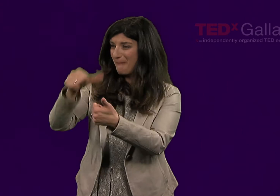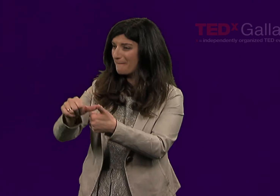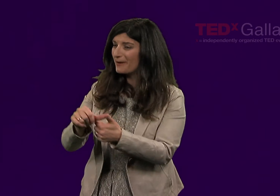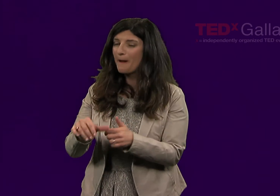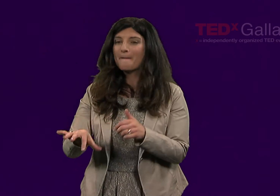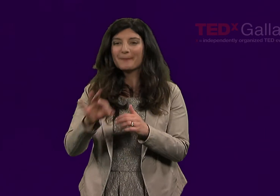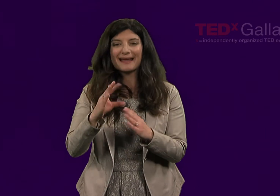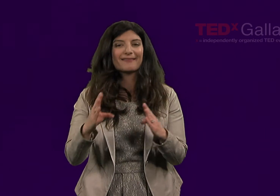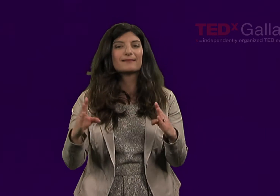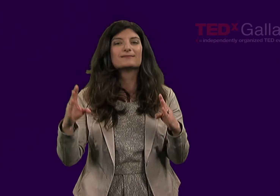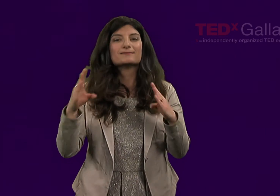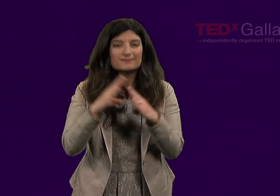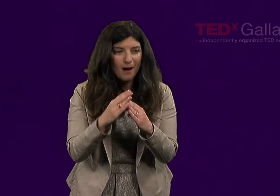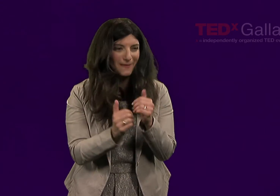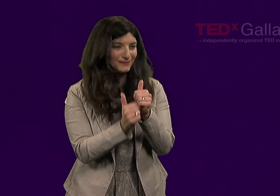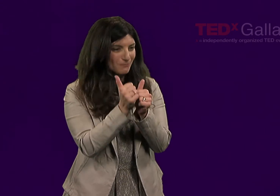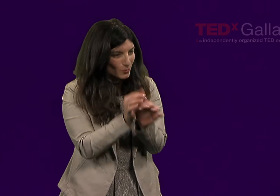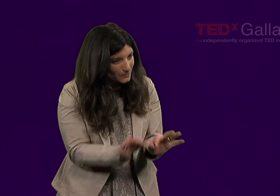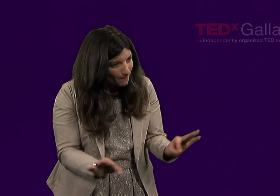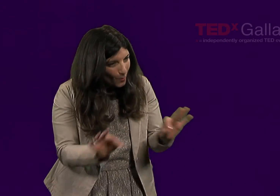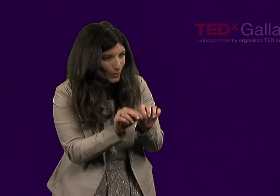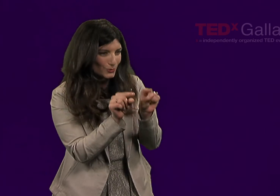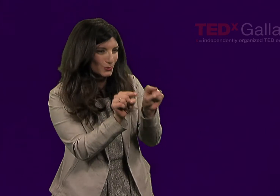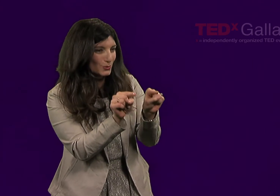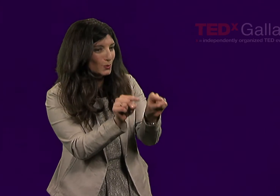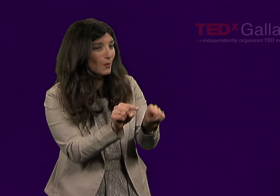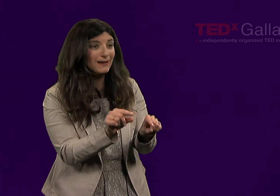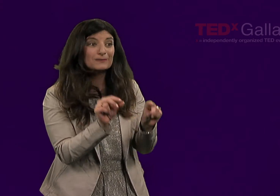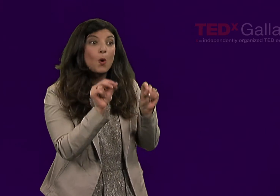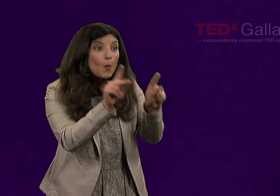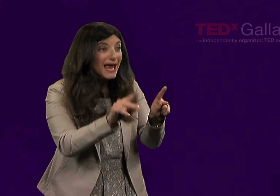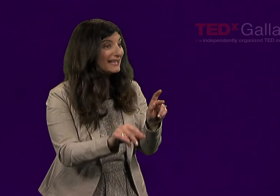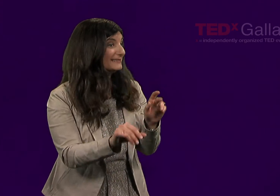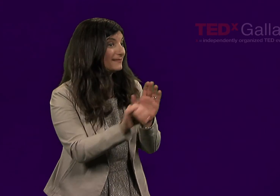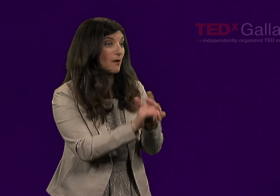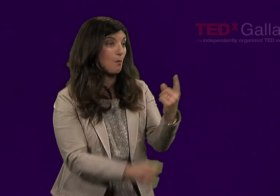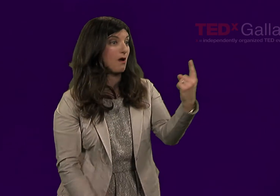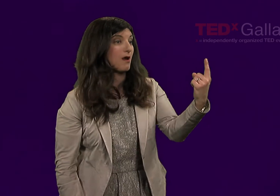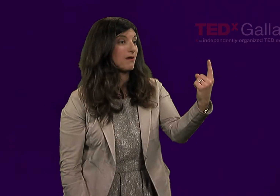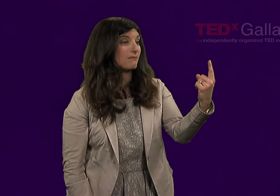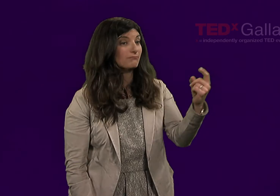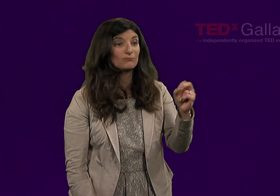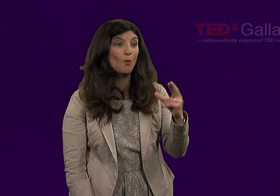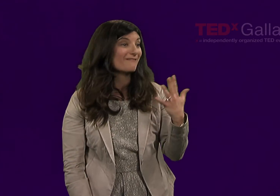Like I said, it's a three-hundred billion-dollar industry. So you have to find the organizations that are most important to you.